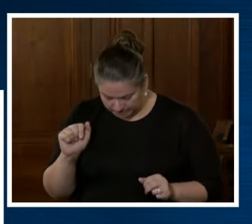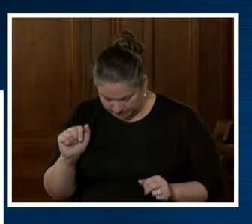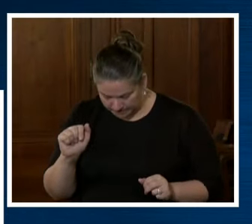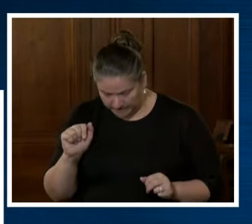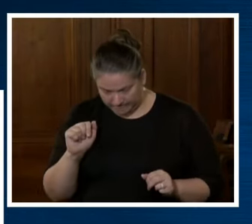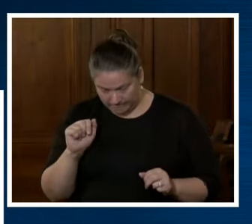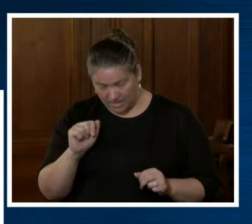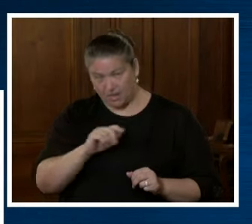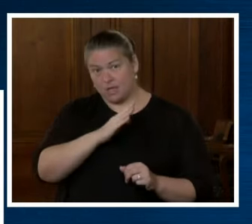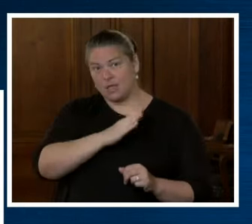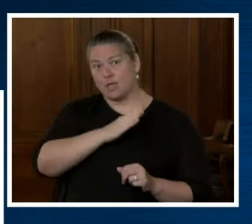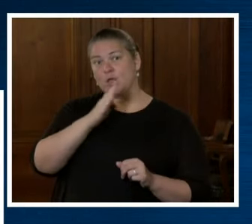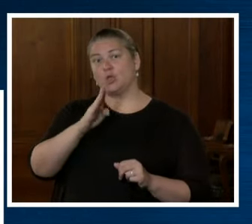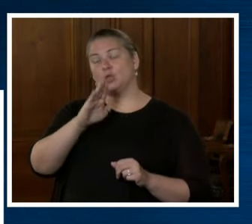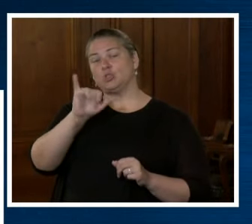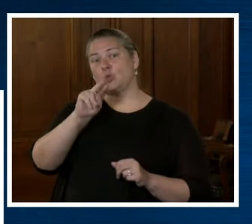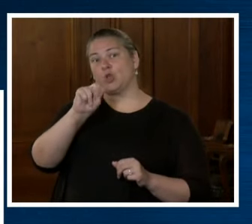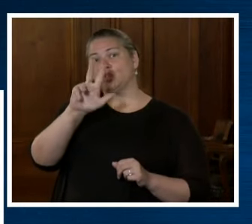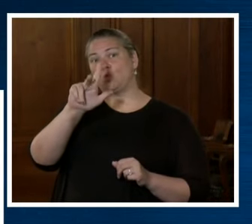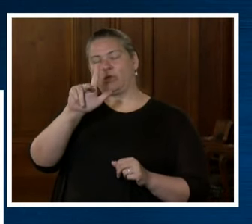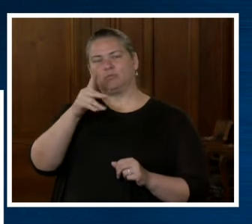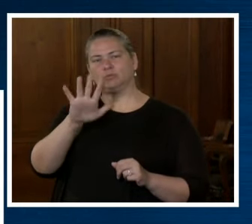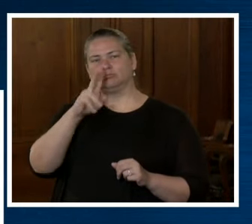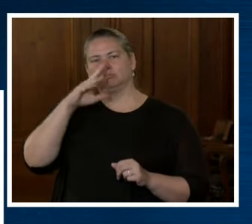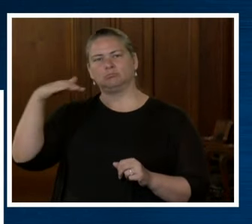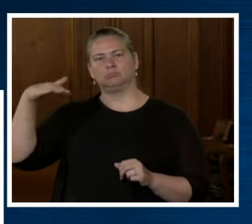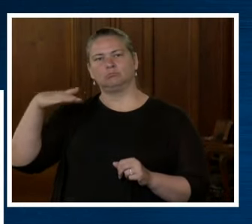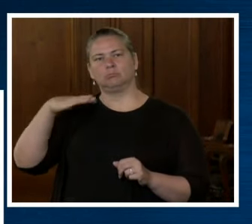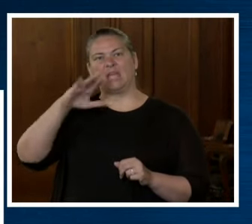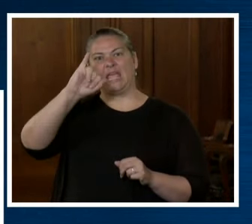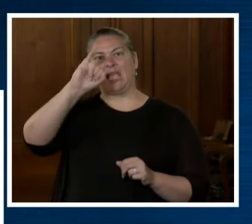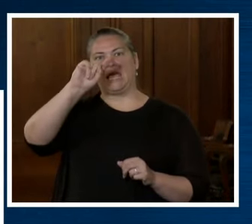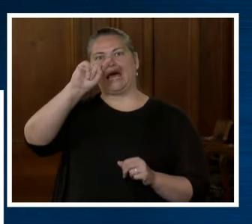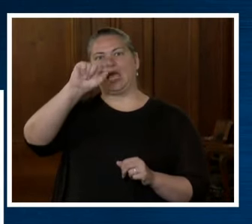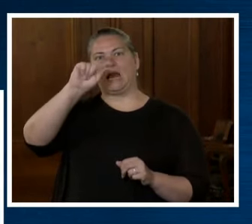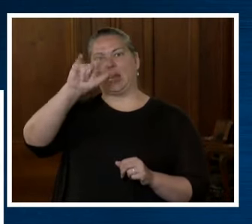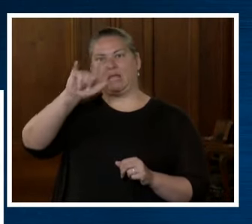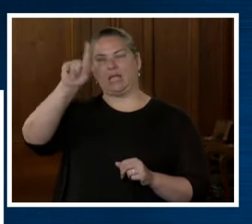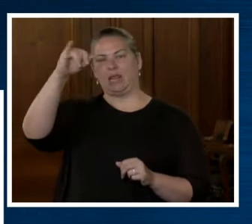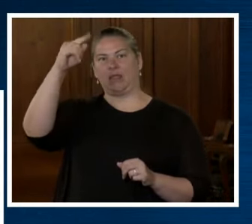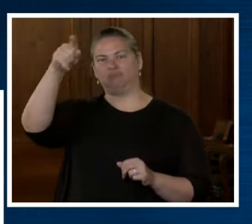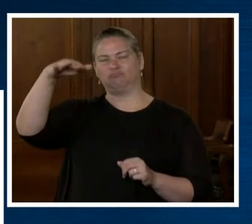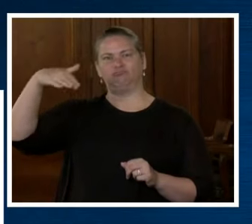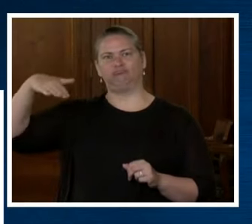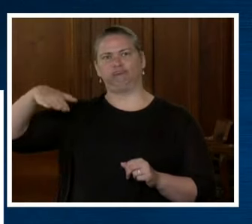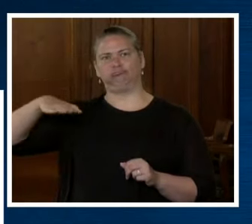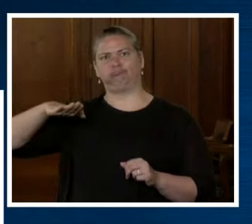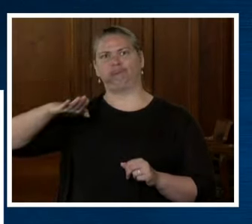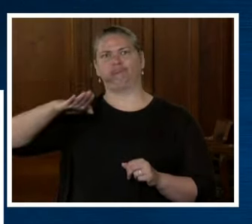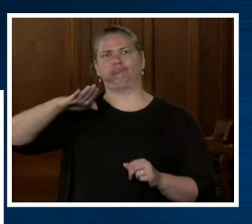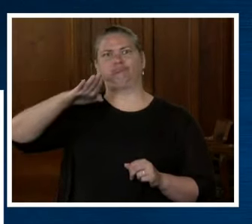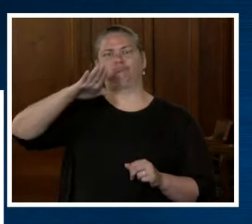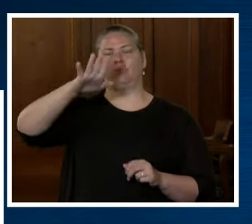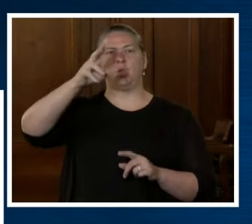WHAT YOU SEE IN KENTUCKY IS